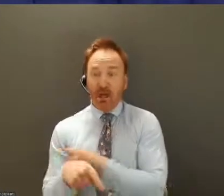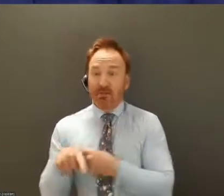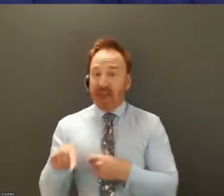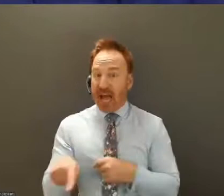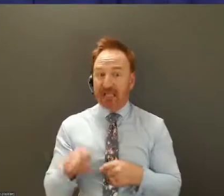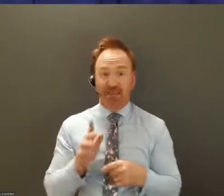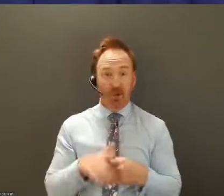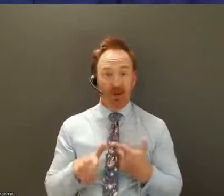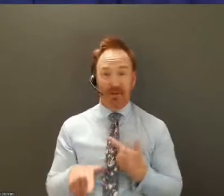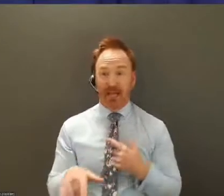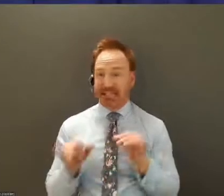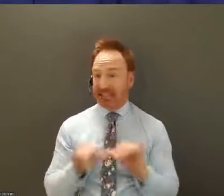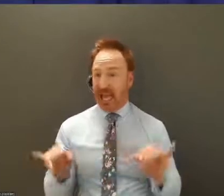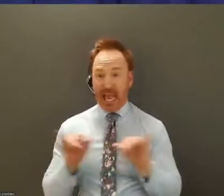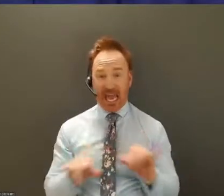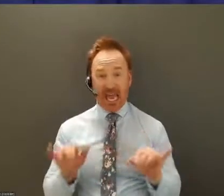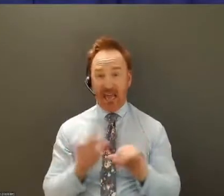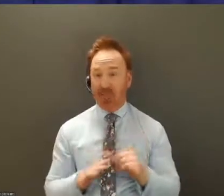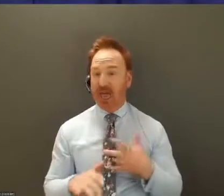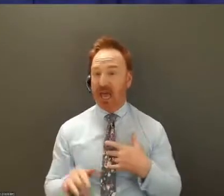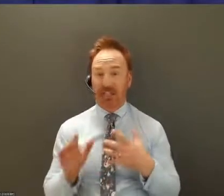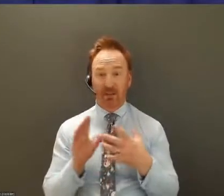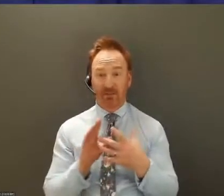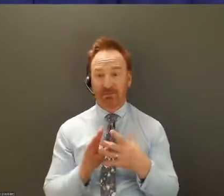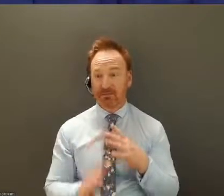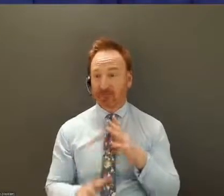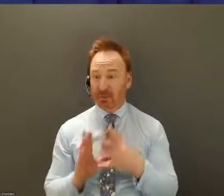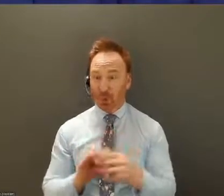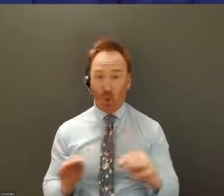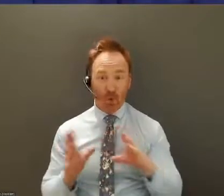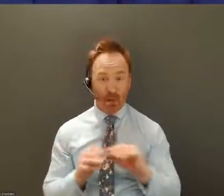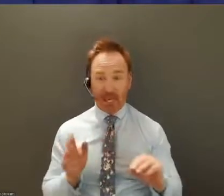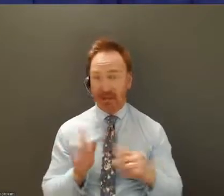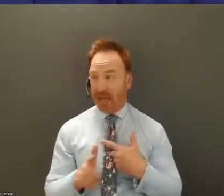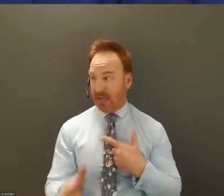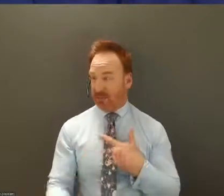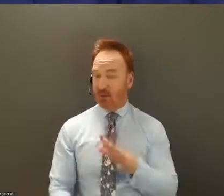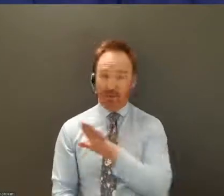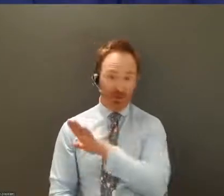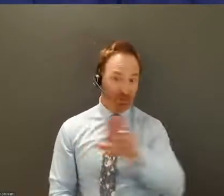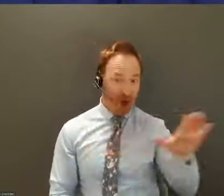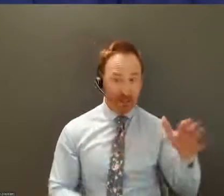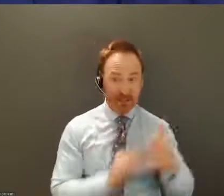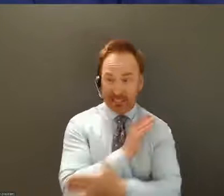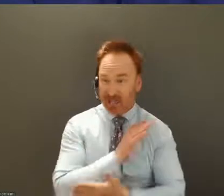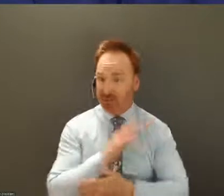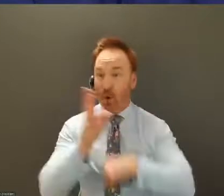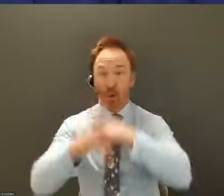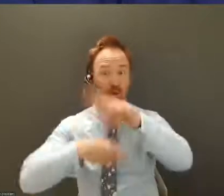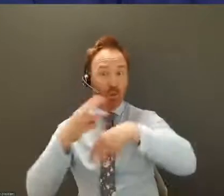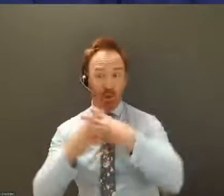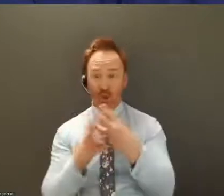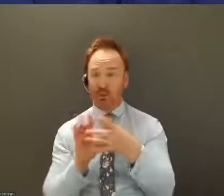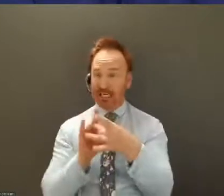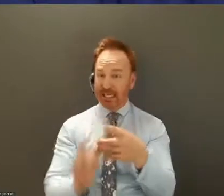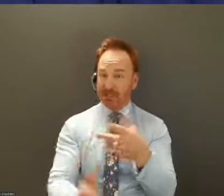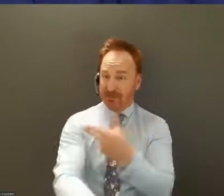self isolate. Self-isolation is an order under